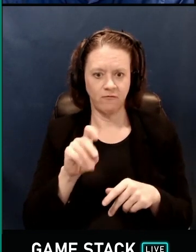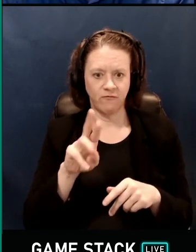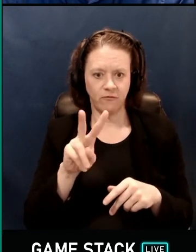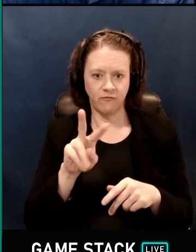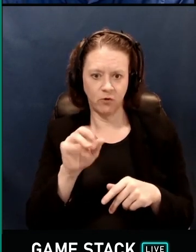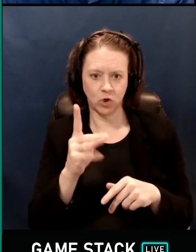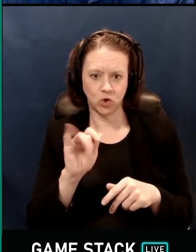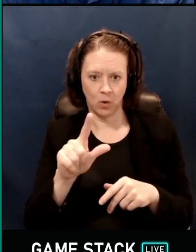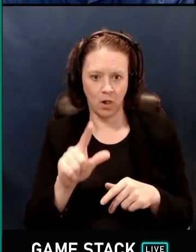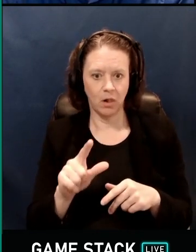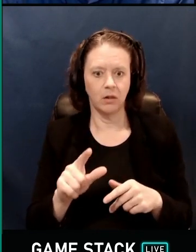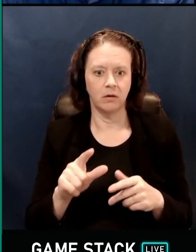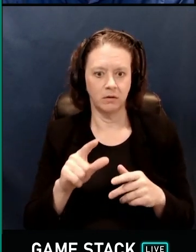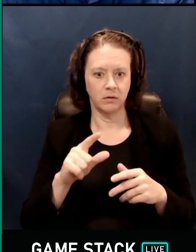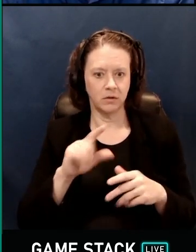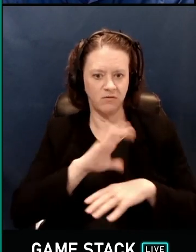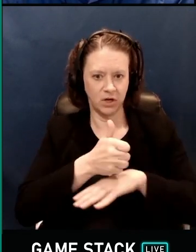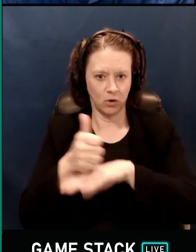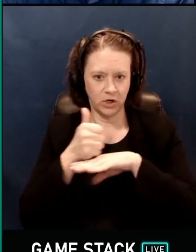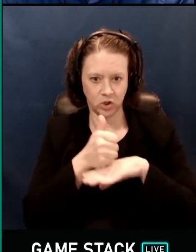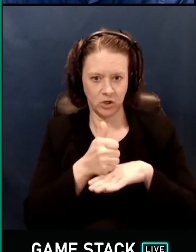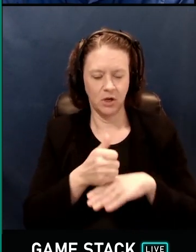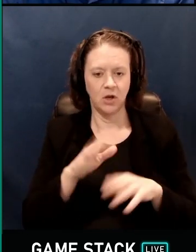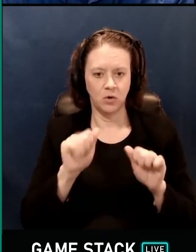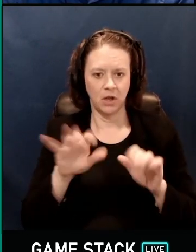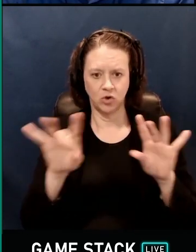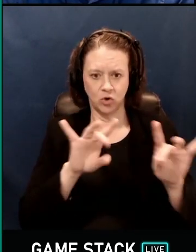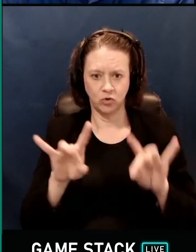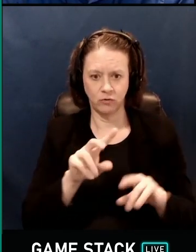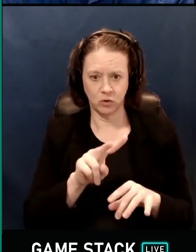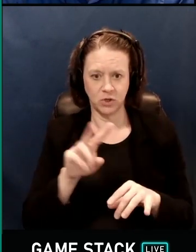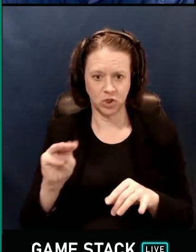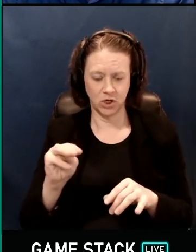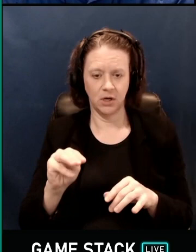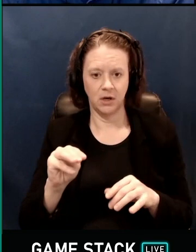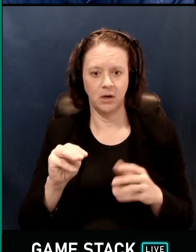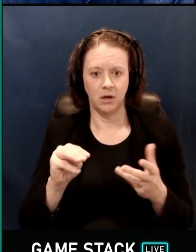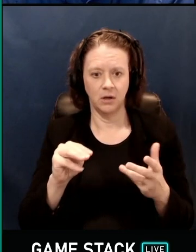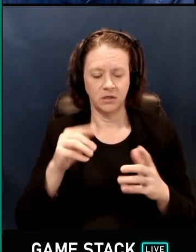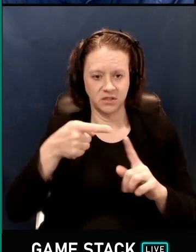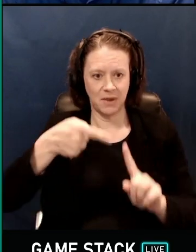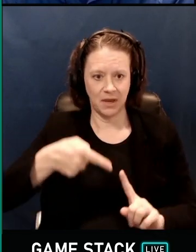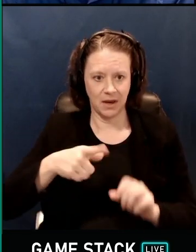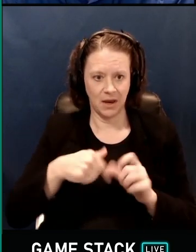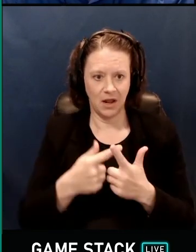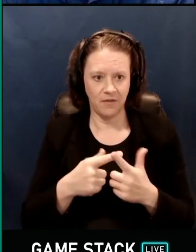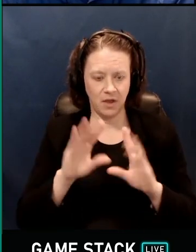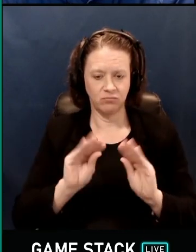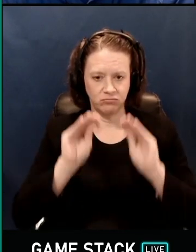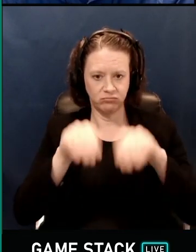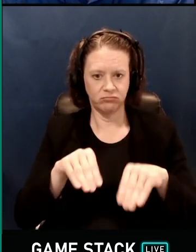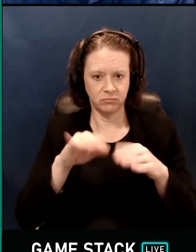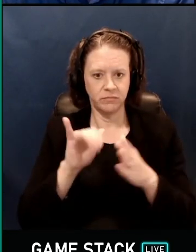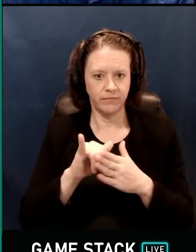virtual machine spec and parallelism according to the performance and the cost savings you want to achieve.